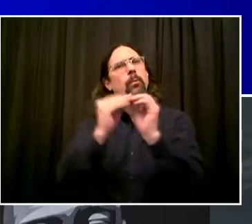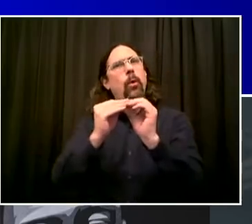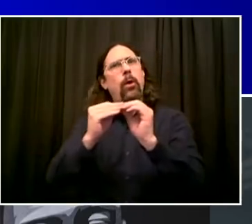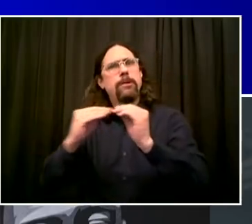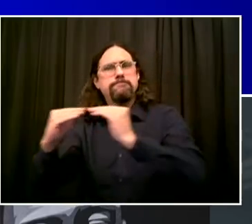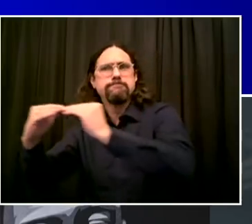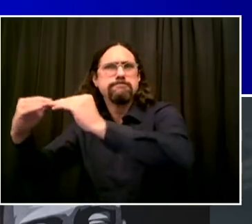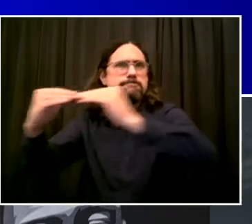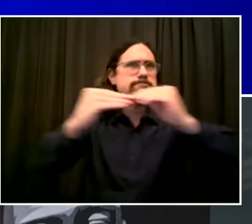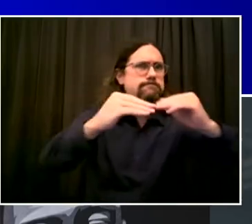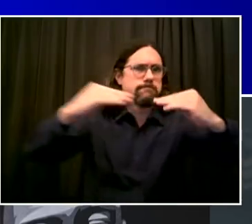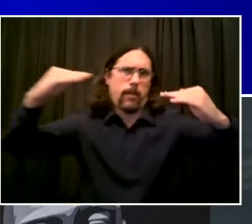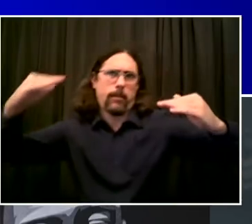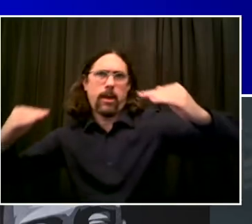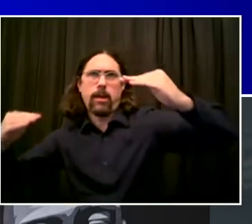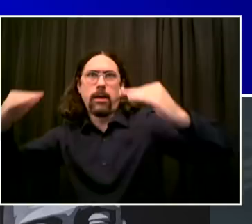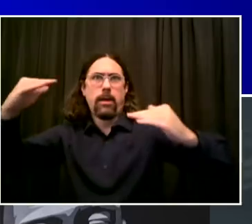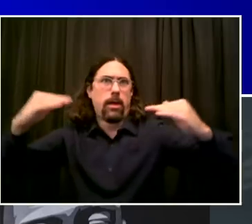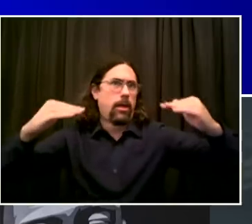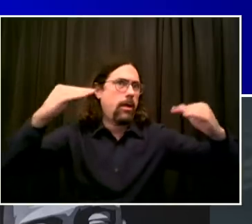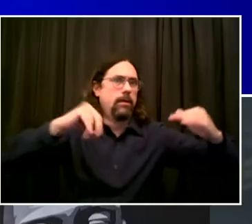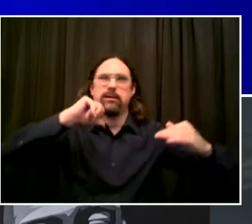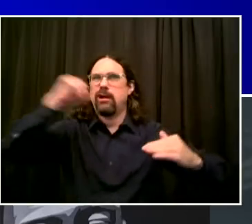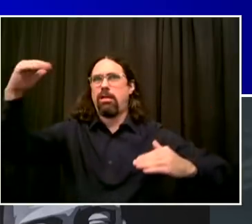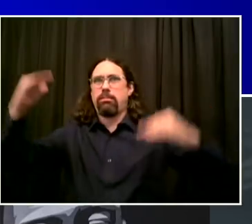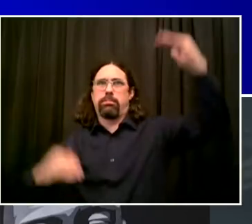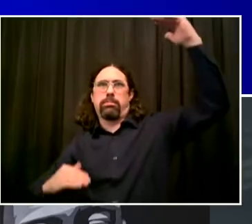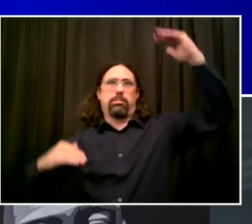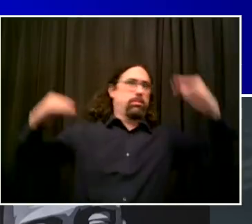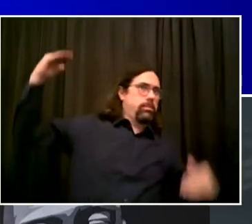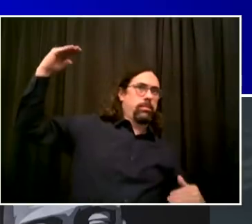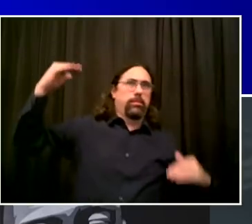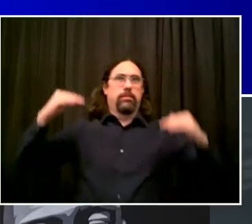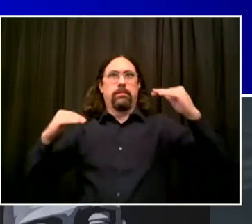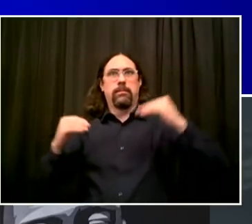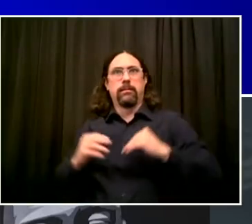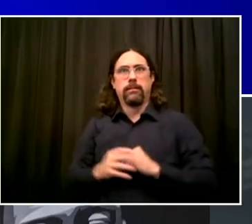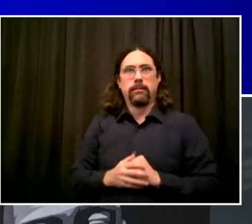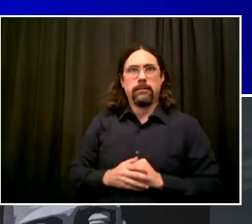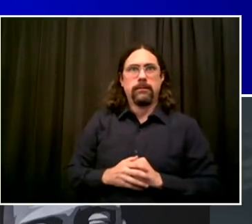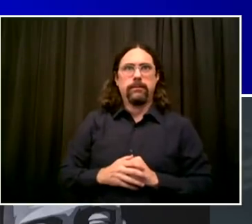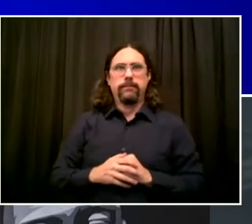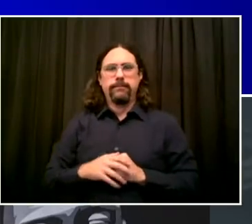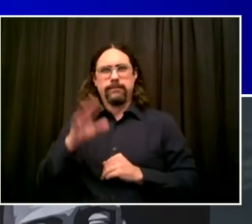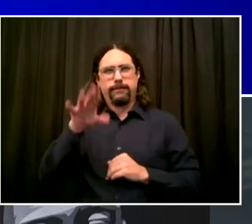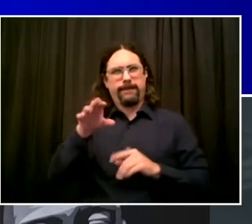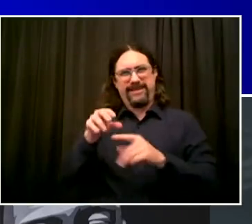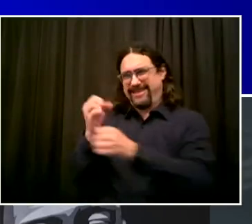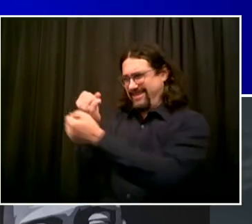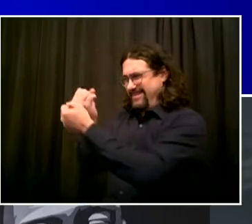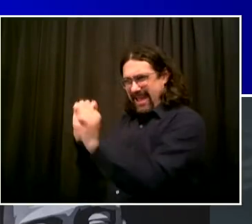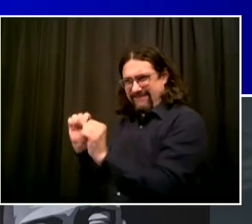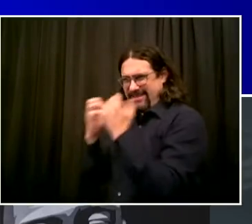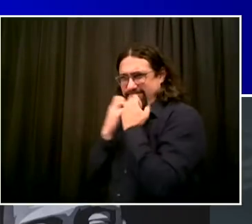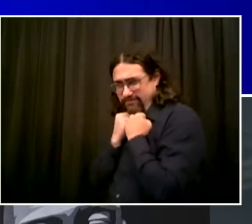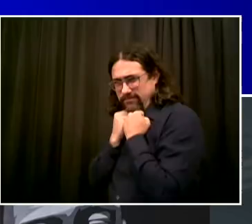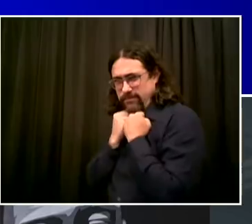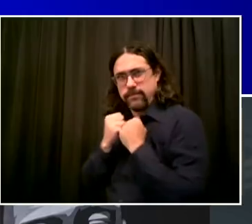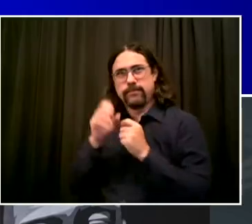SAFEST CITY. TOO OFN TETHERE ARE THOSE THAT ONLY LOOK AT ONE PIE CEOR ANOTHER, ONLY TALKING ABOUT